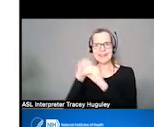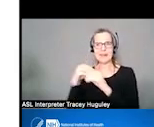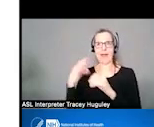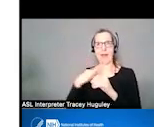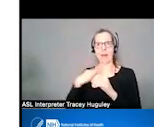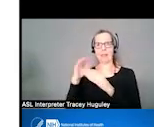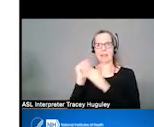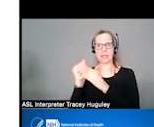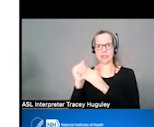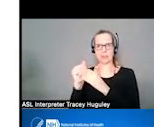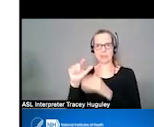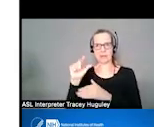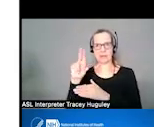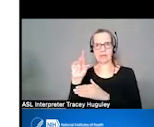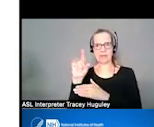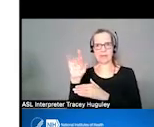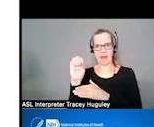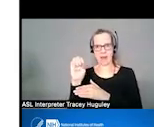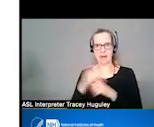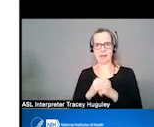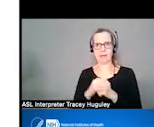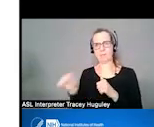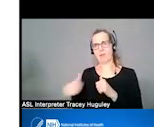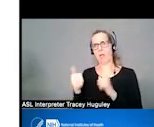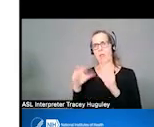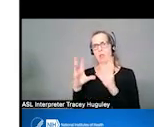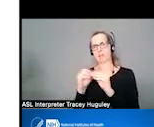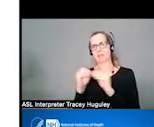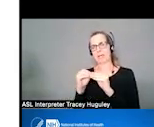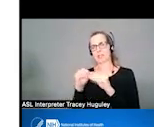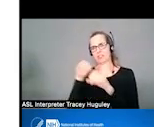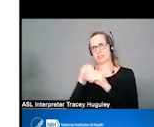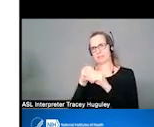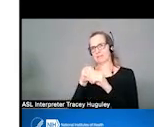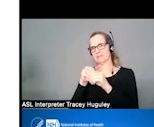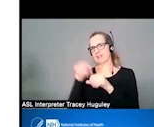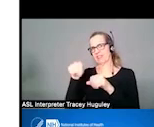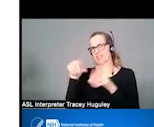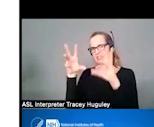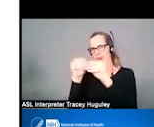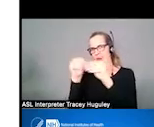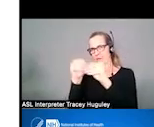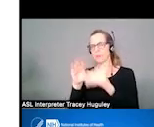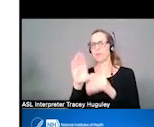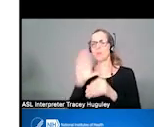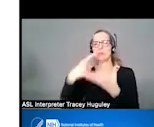and there are also other sessions at this conference that will cover more about application forms and submission.